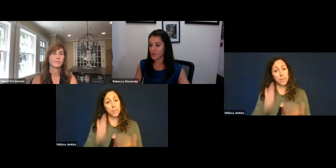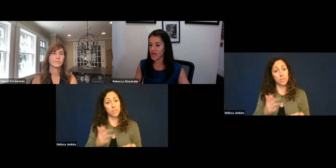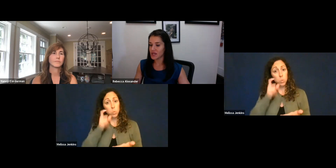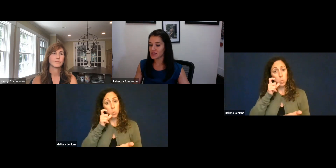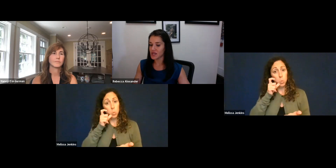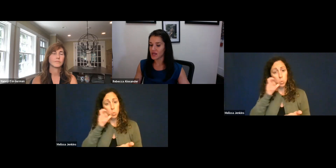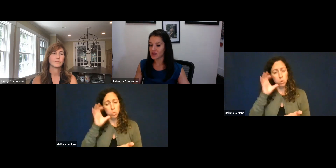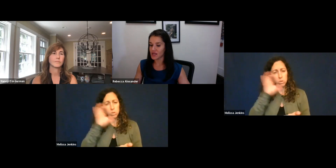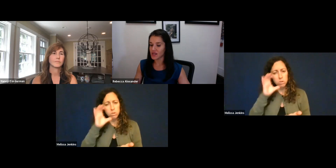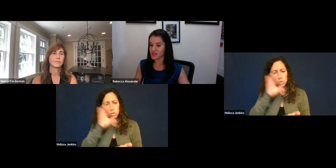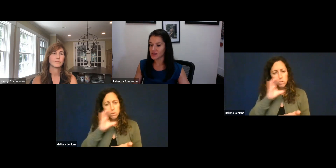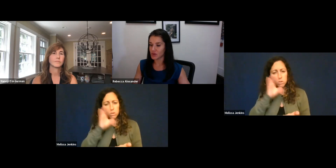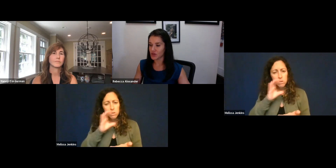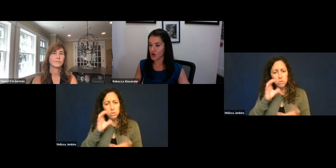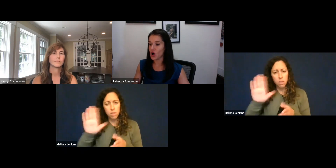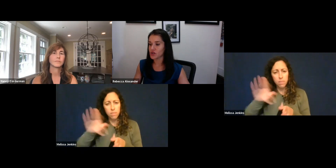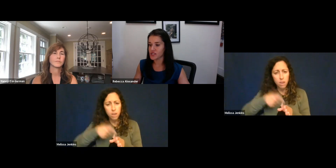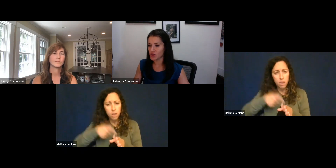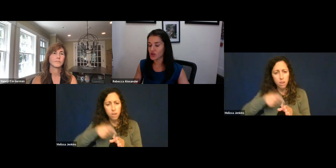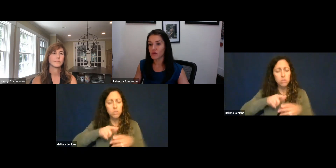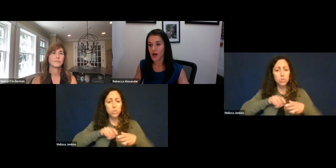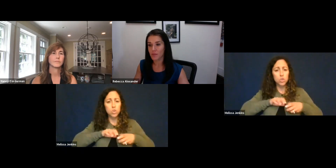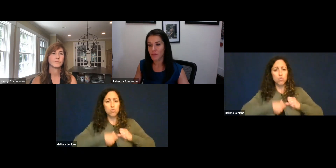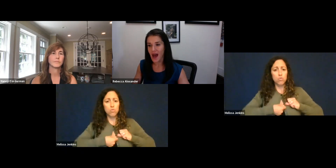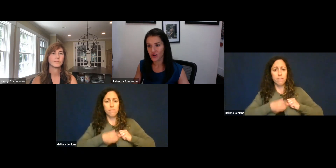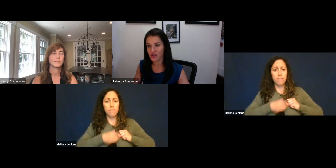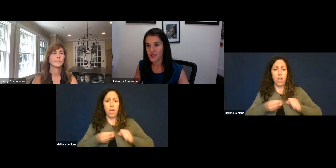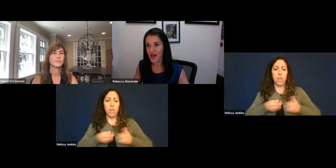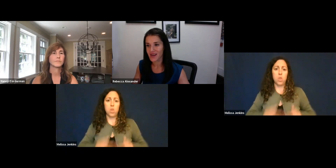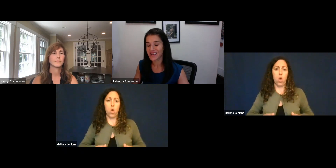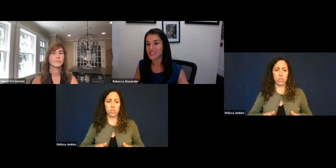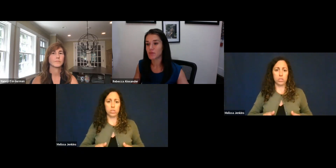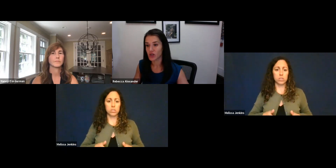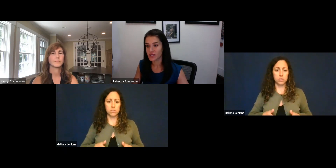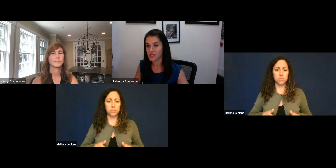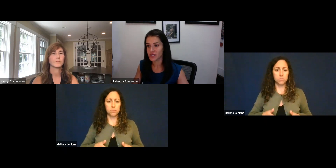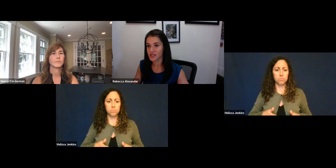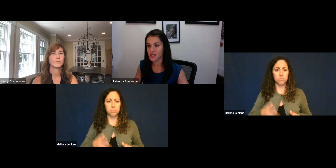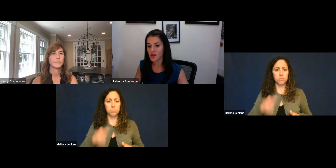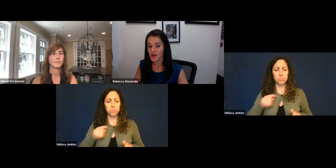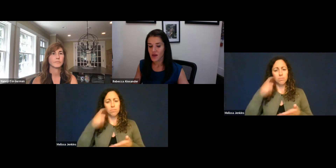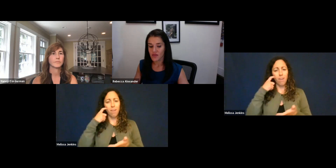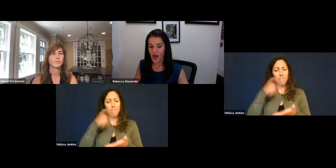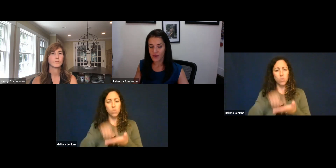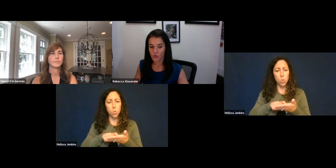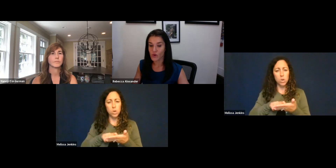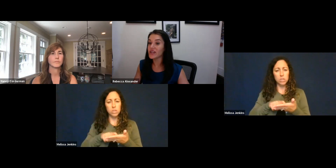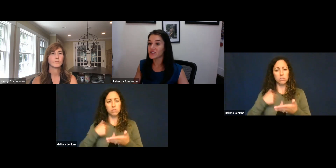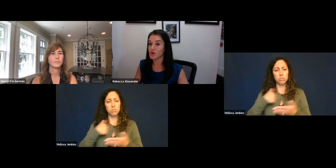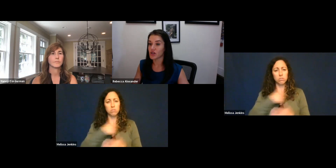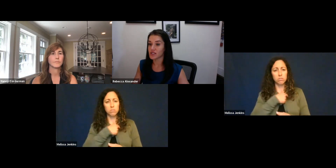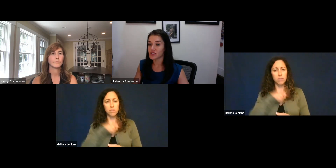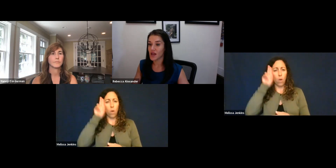Because I think that there are similar patterns and experiences that we experience